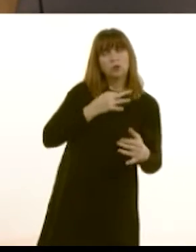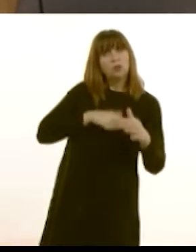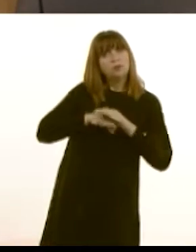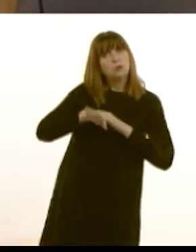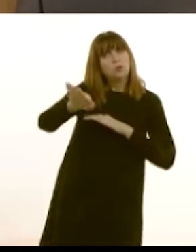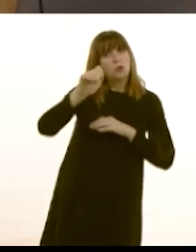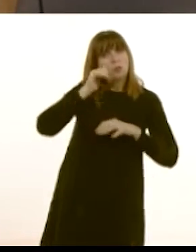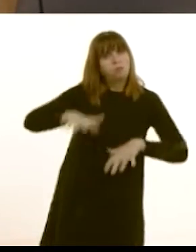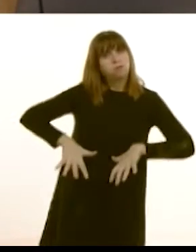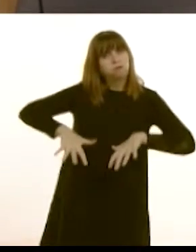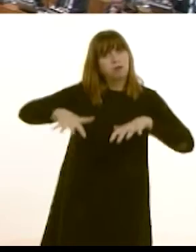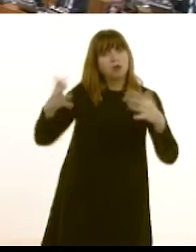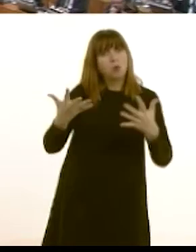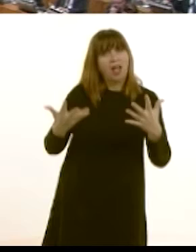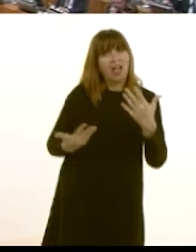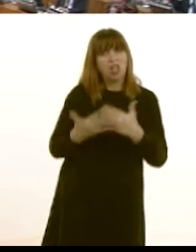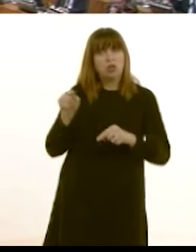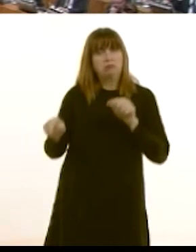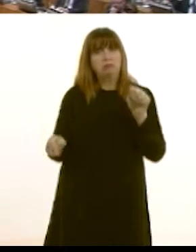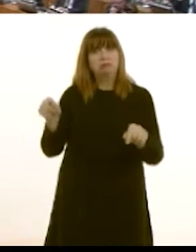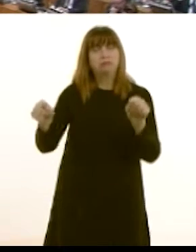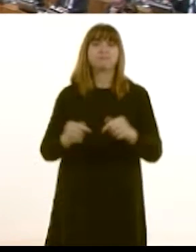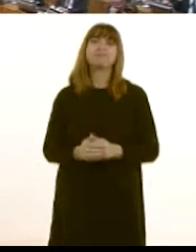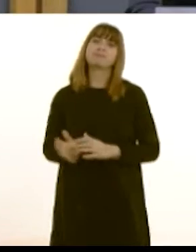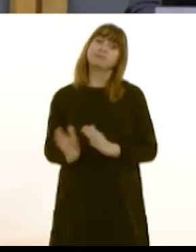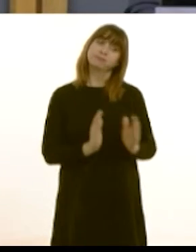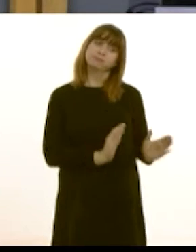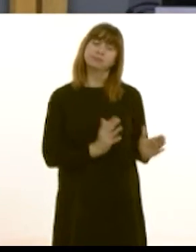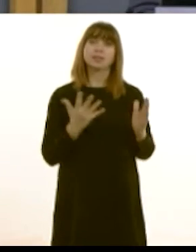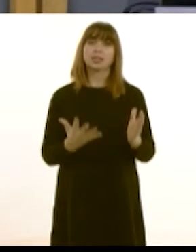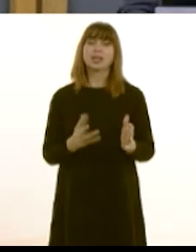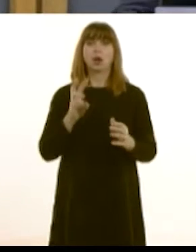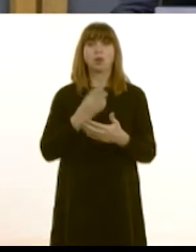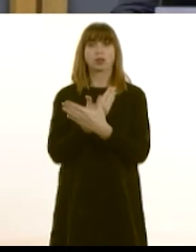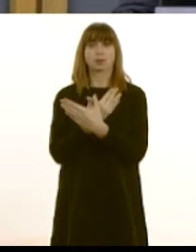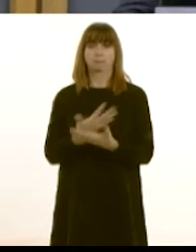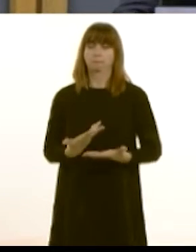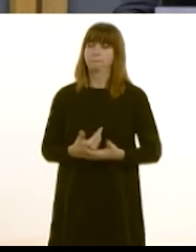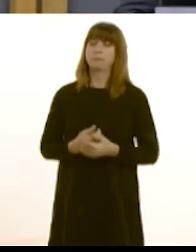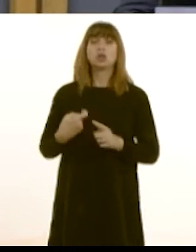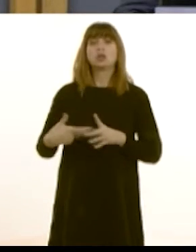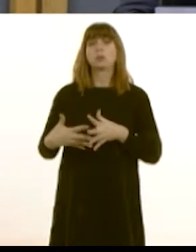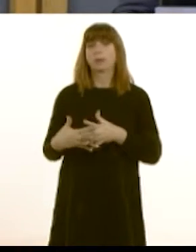Y Llywydd / The Presiding Officer: Now we move to the leader of the Welsh Liberal Democrats, Kirsty Williams. Kirsty Williams: Thank you.